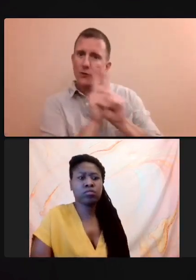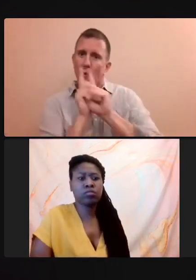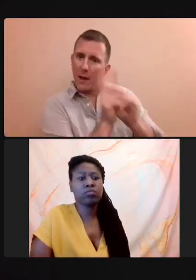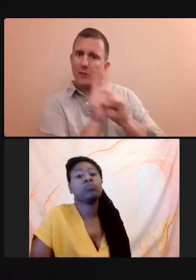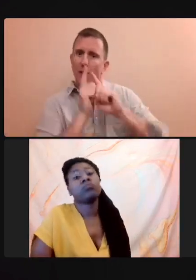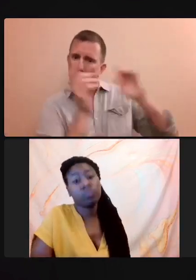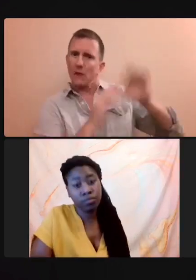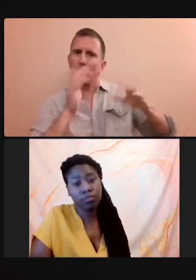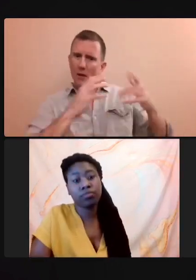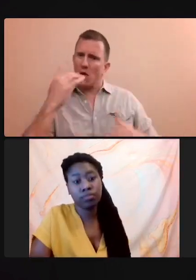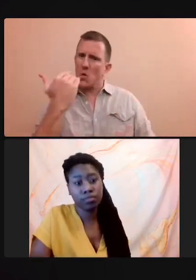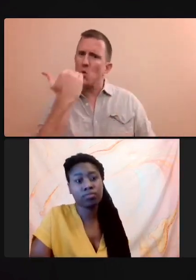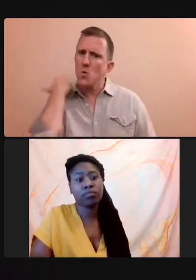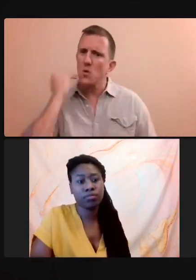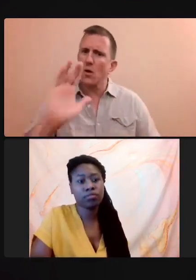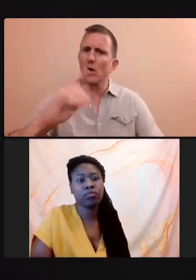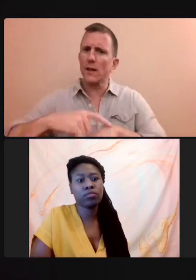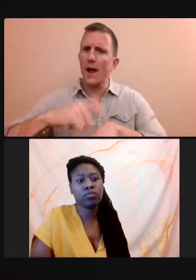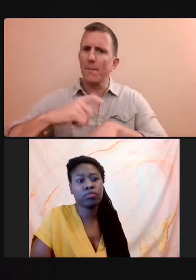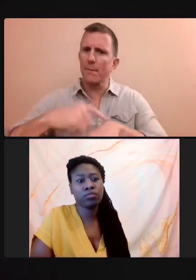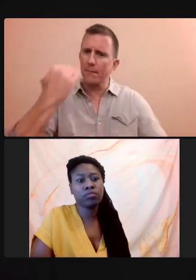who is just amazing, like you,